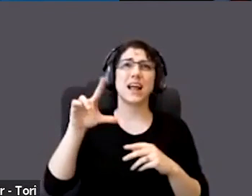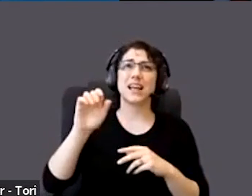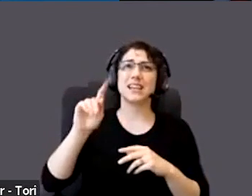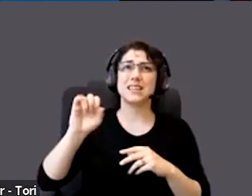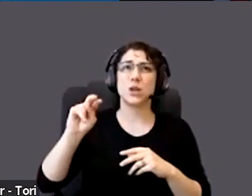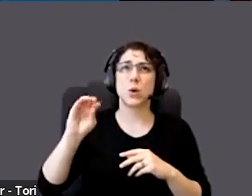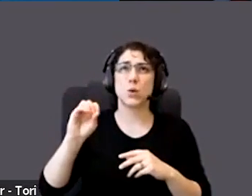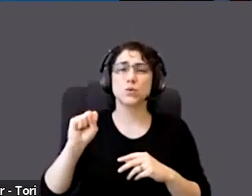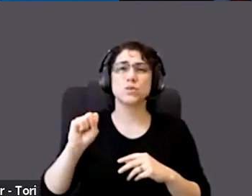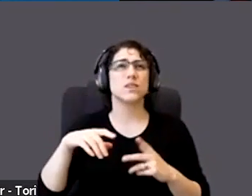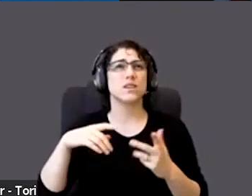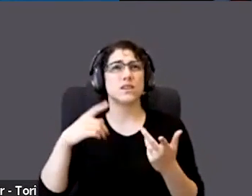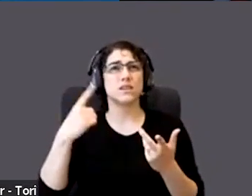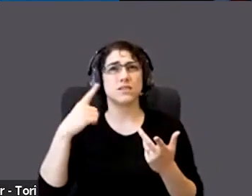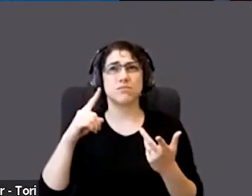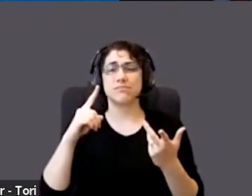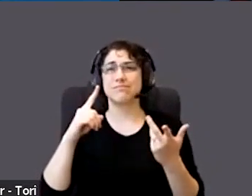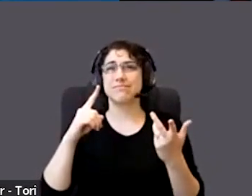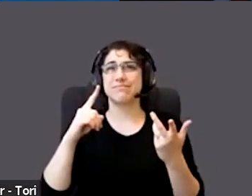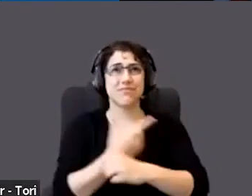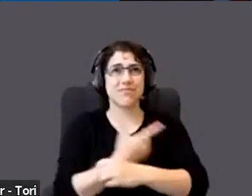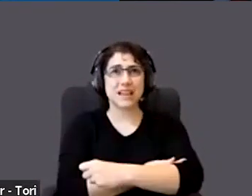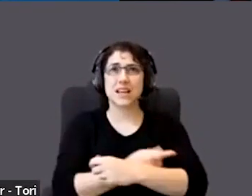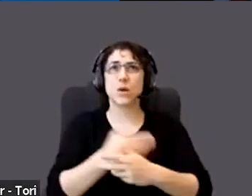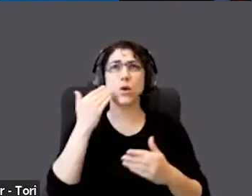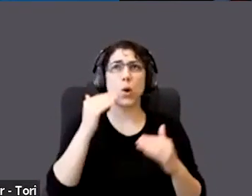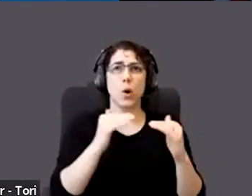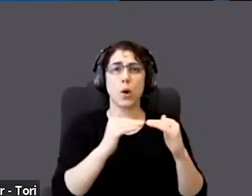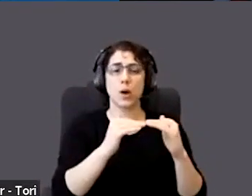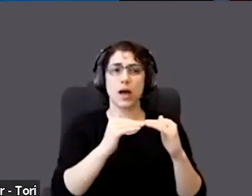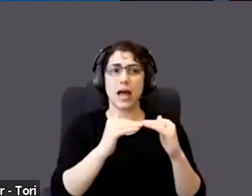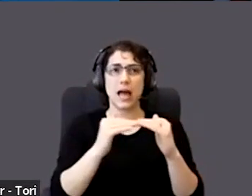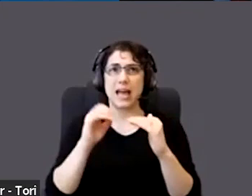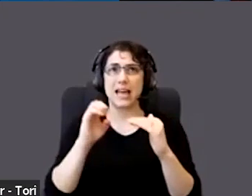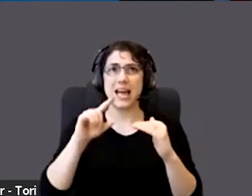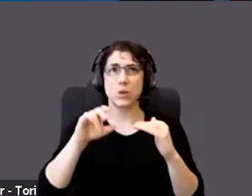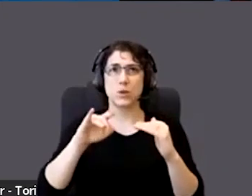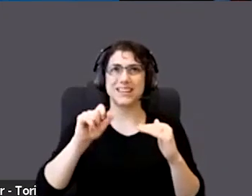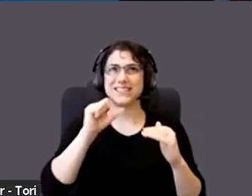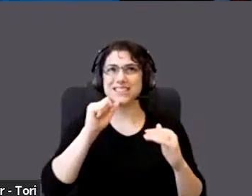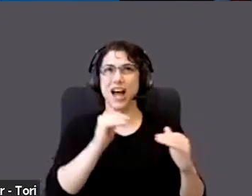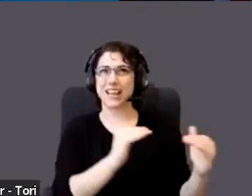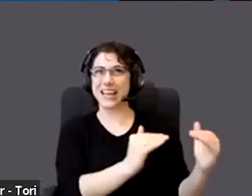is very concerted effort. Because inequity we know it's not about equality, but about where do the resources need to go when you see an inequity?